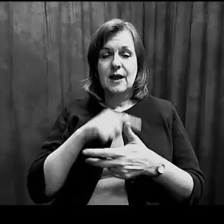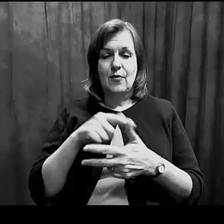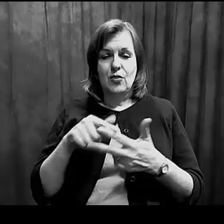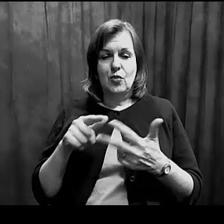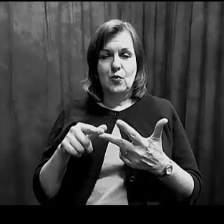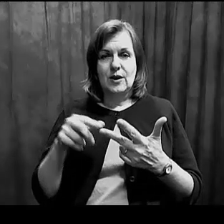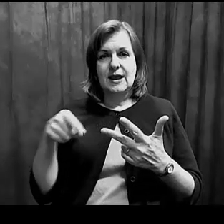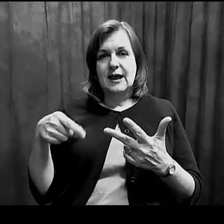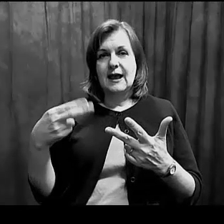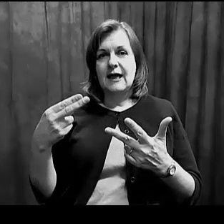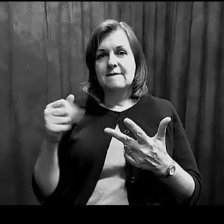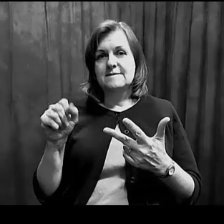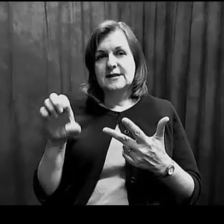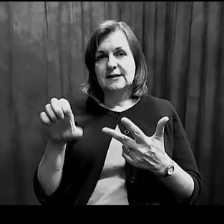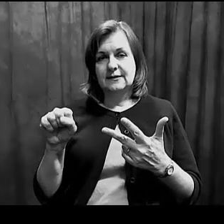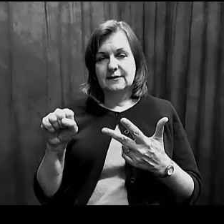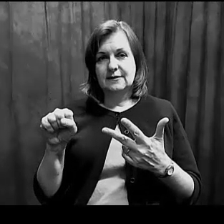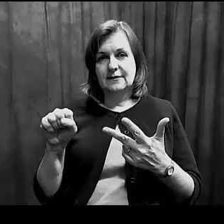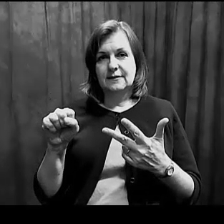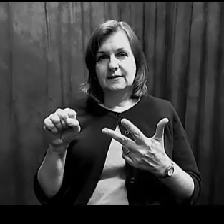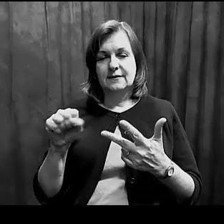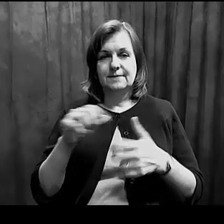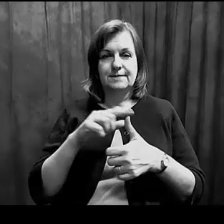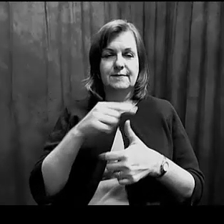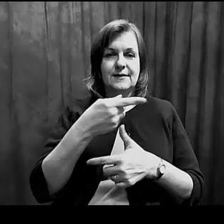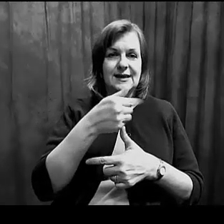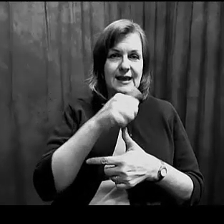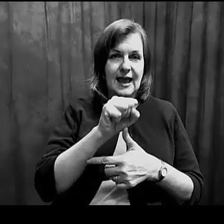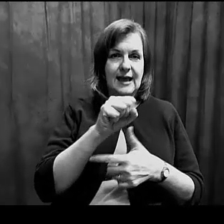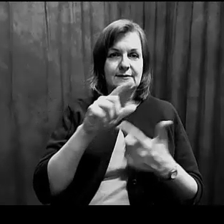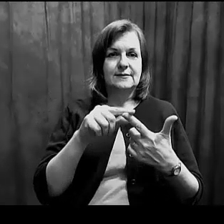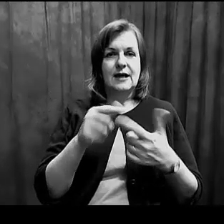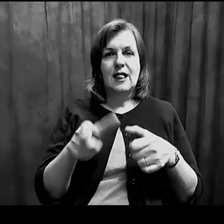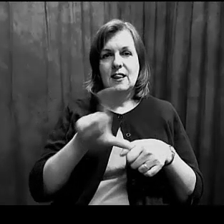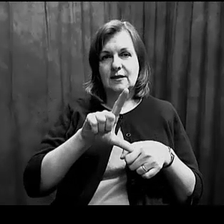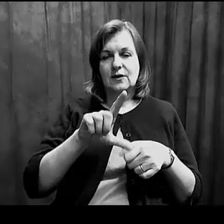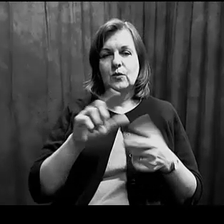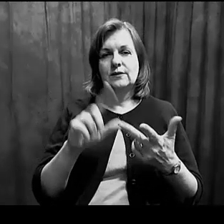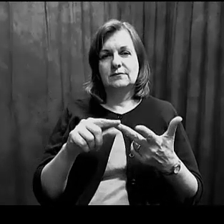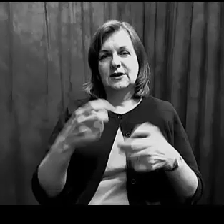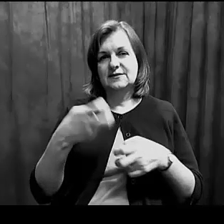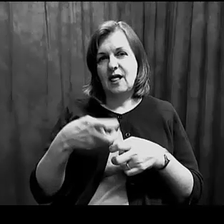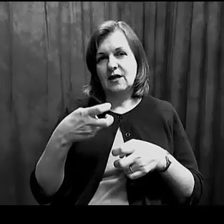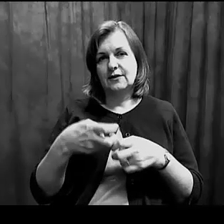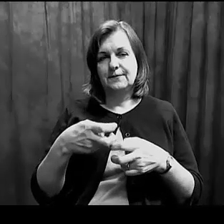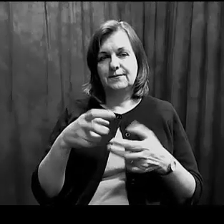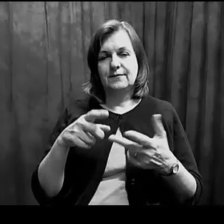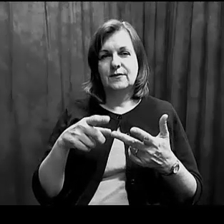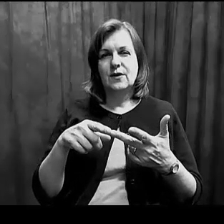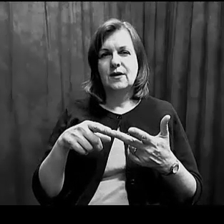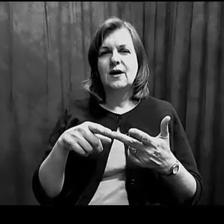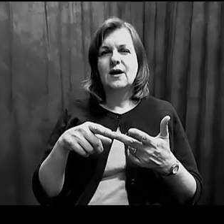so water can exist is three phases and we see it in three phases on this planet gas liquid and solid